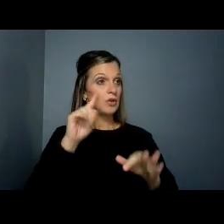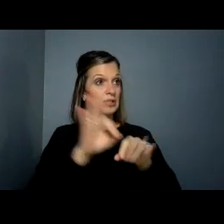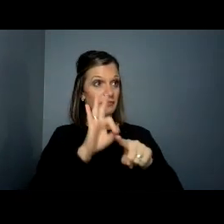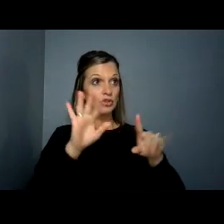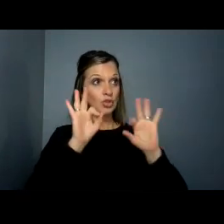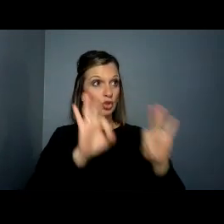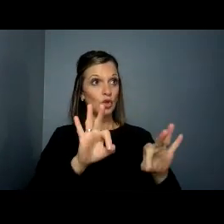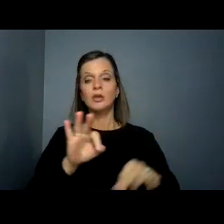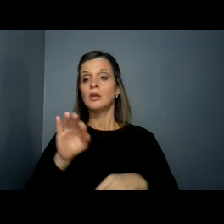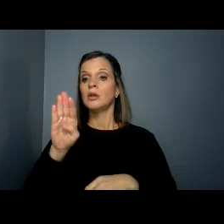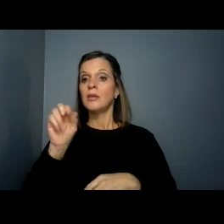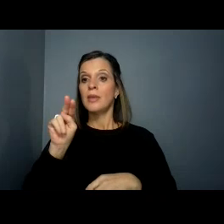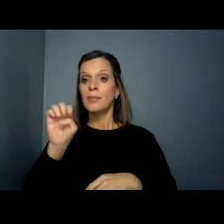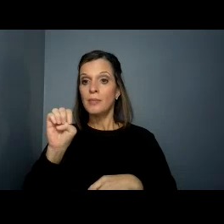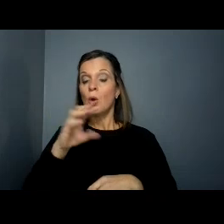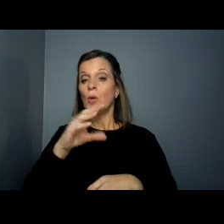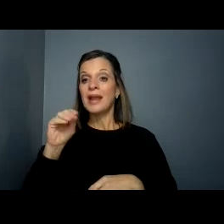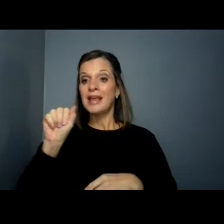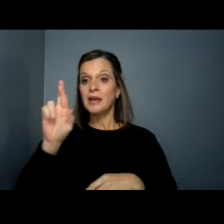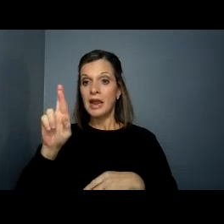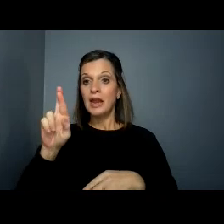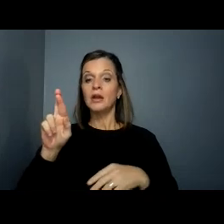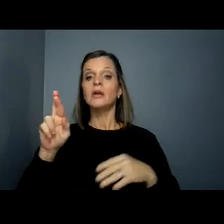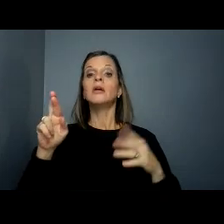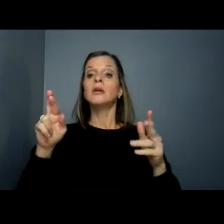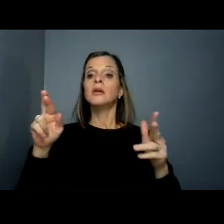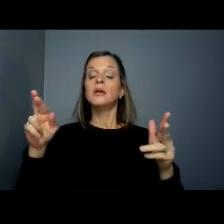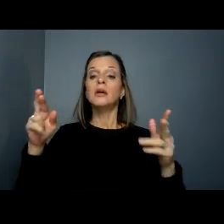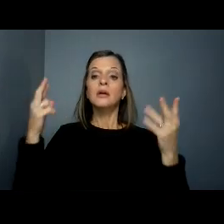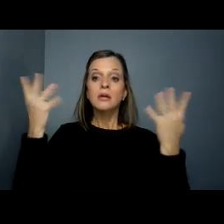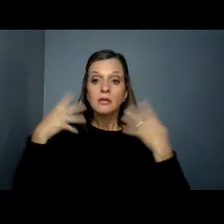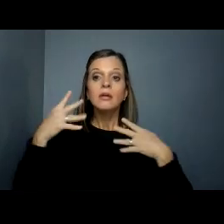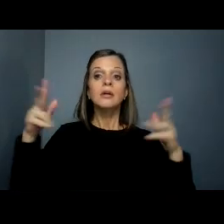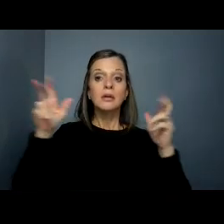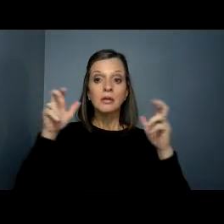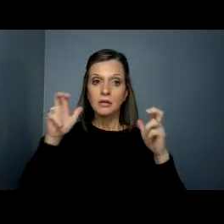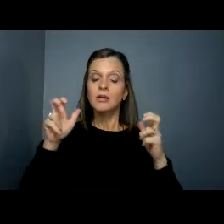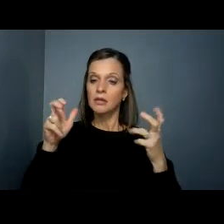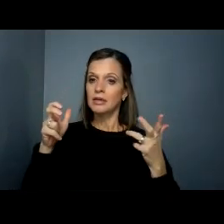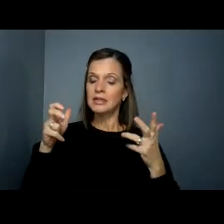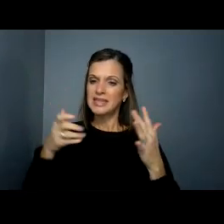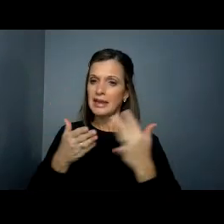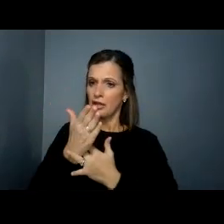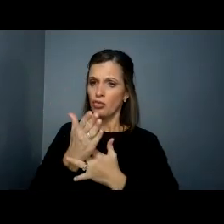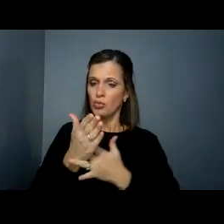that the air conduction does. That's important. So there's that means there's no medical referral.